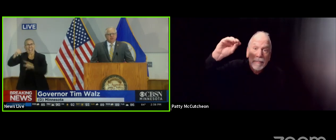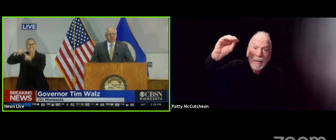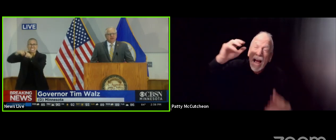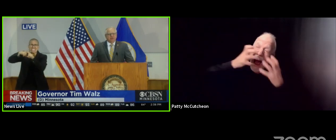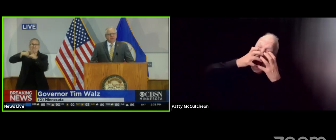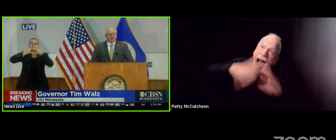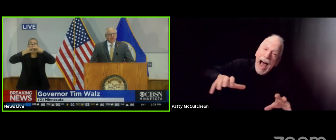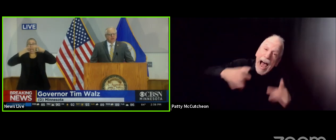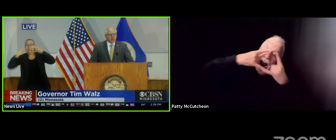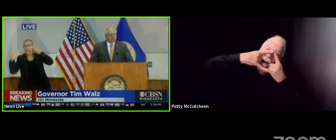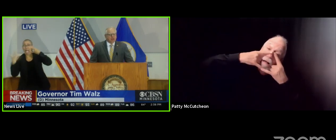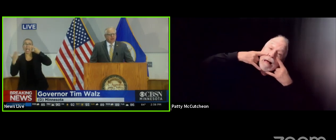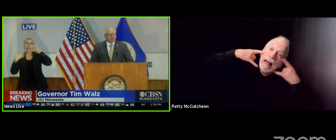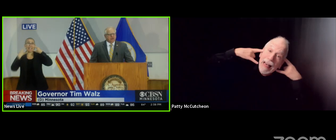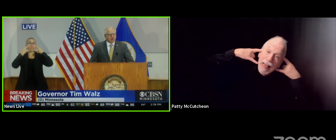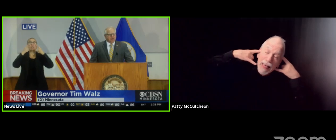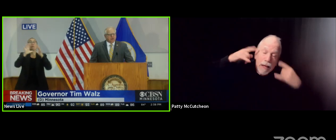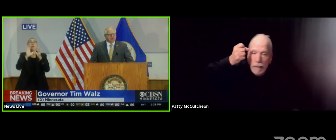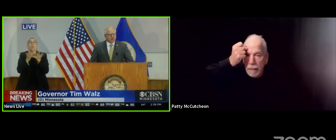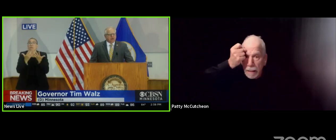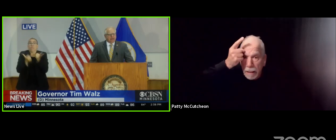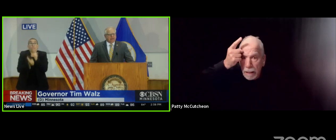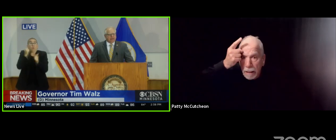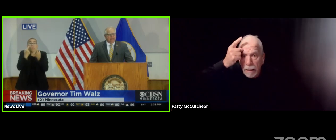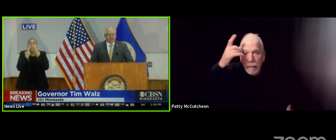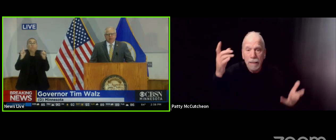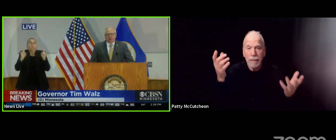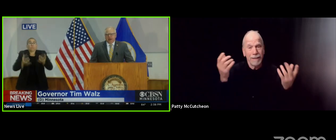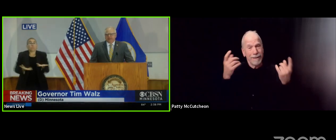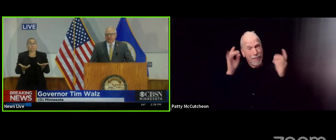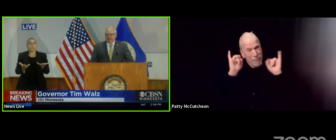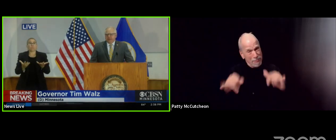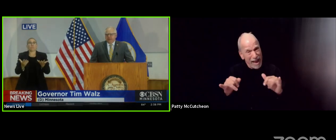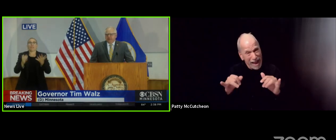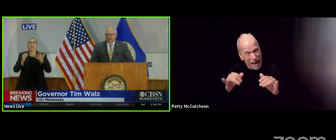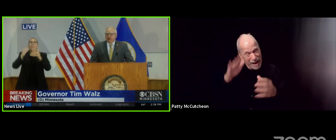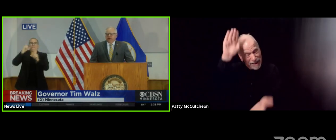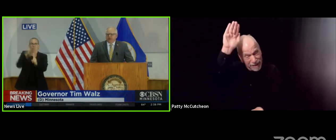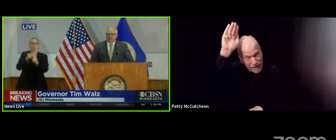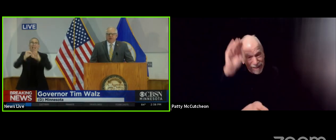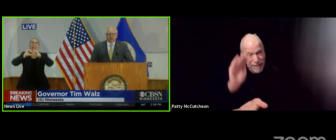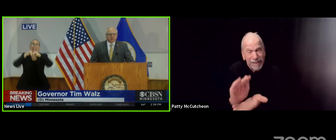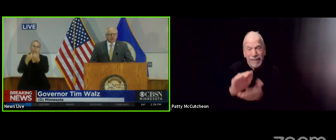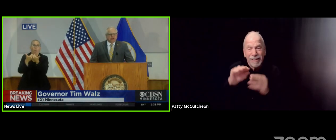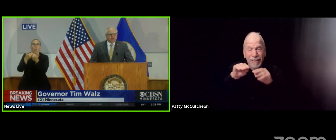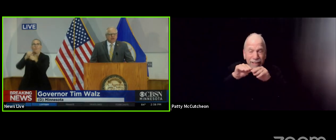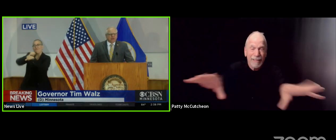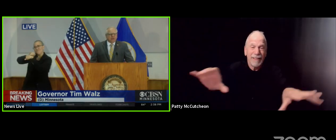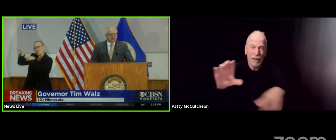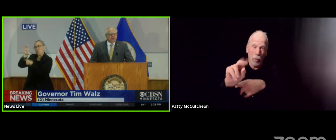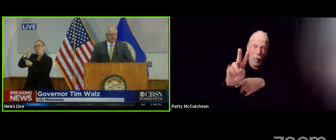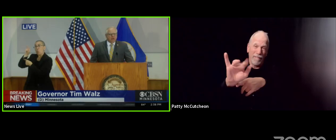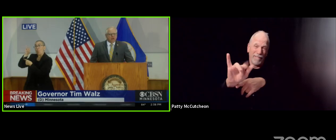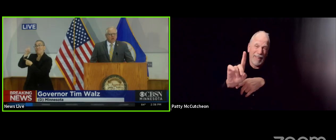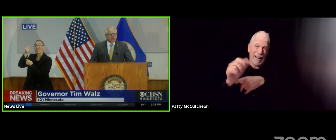EFFECTIVE THING WE CAN DO TO PROTECT OTHERS, SLOW THE SPREAD OF COVID-19. IF YOU'RE NOT TERRIFIED WITH WHAT Dr. FAUCI SAID THAT WE COULD QUICKLY